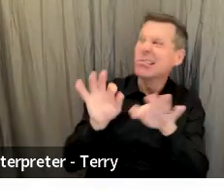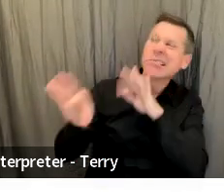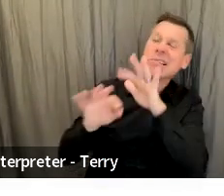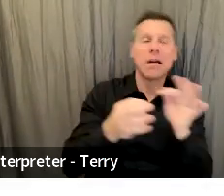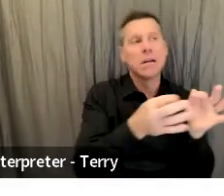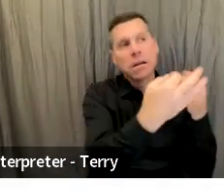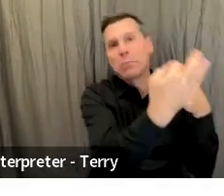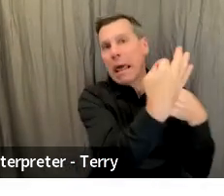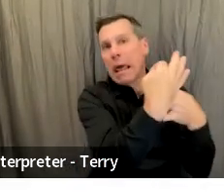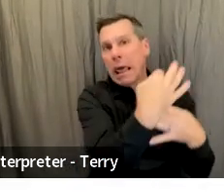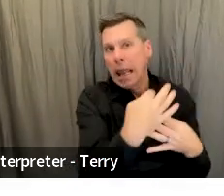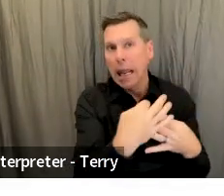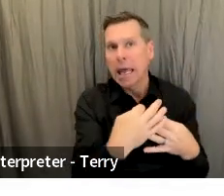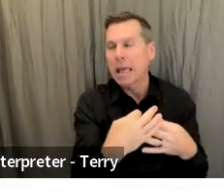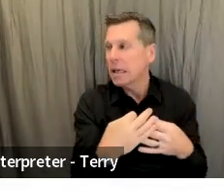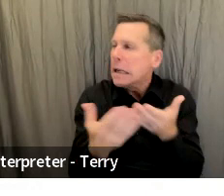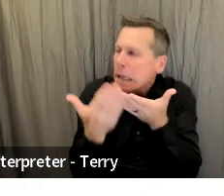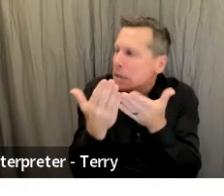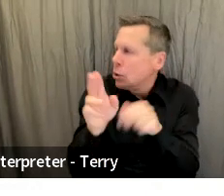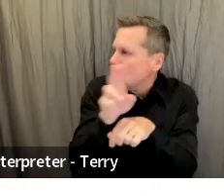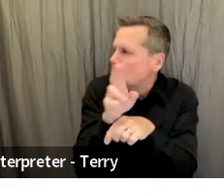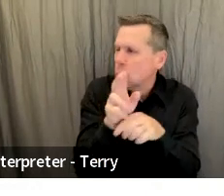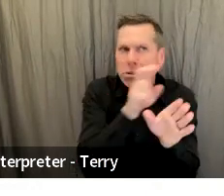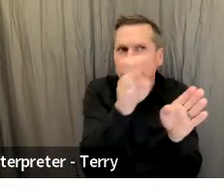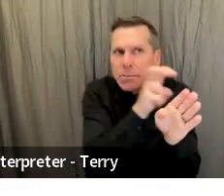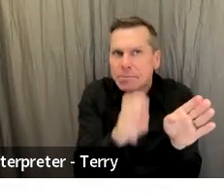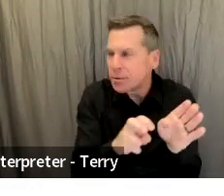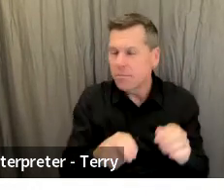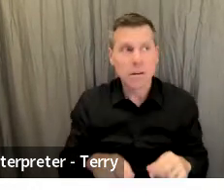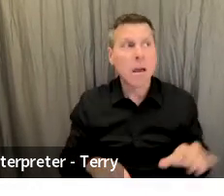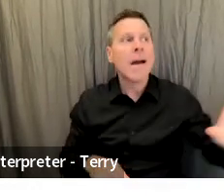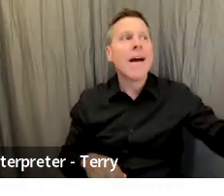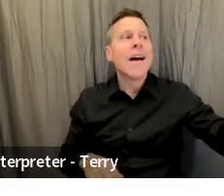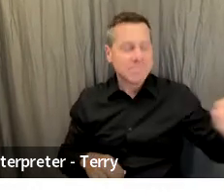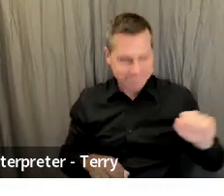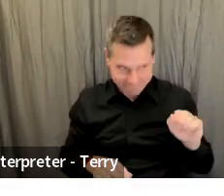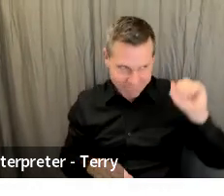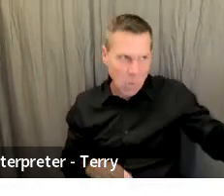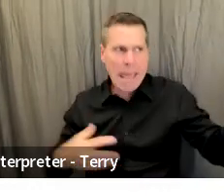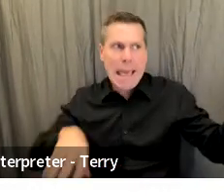at a quick glance and be able to just jump to things. And I said, okay, only if it means I can hide out in the bedroom